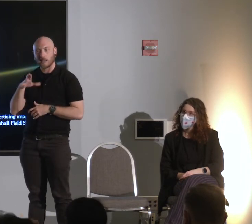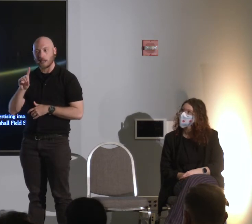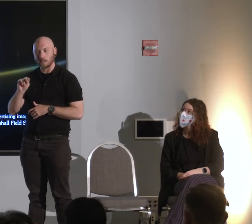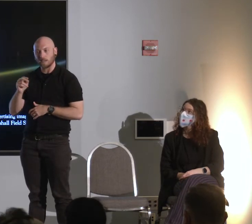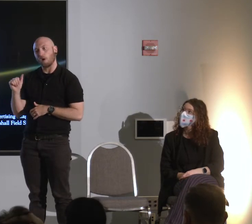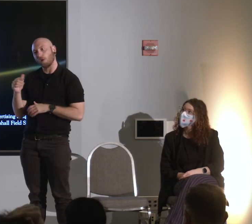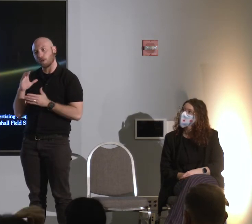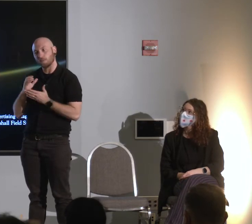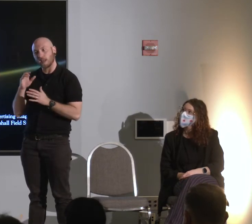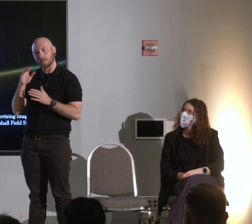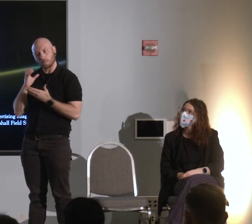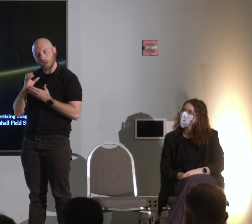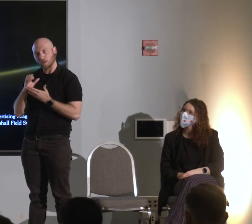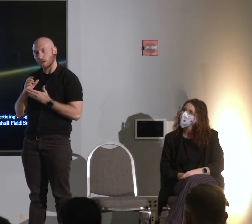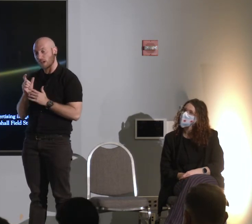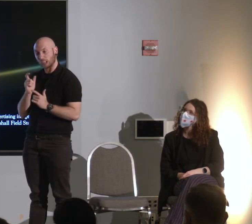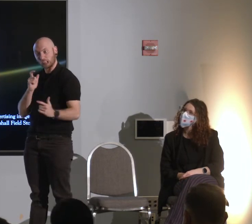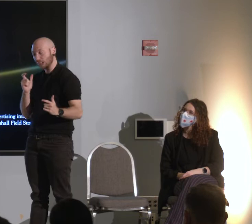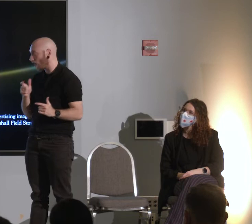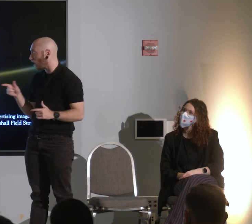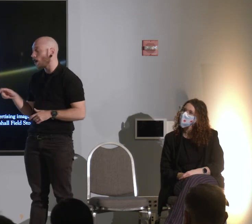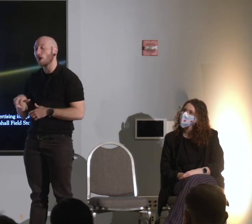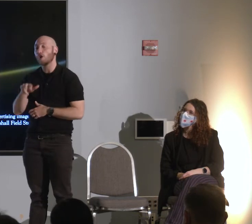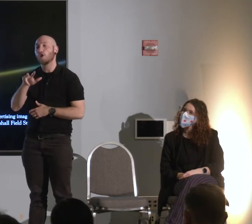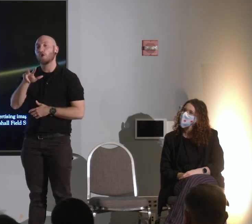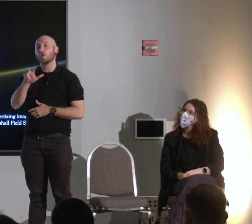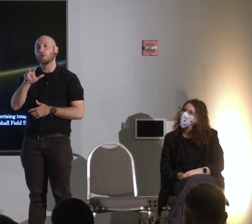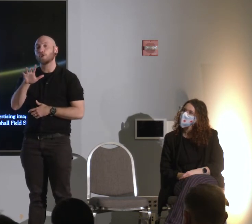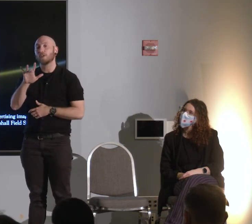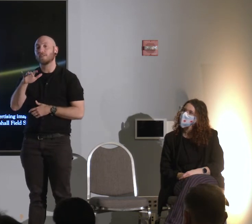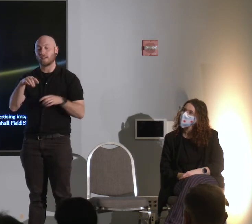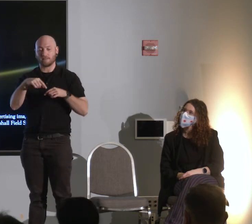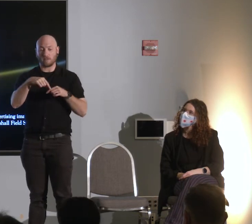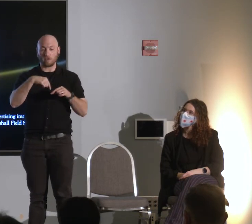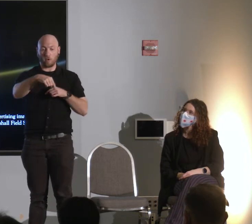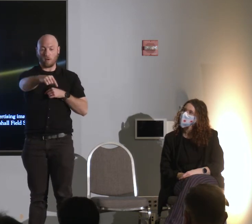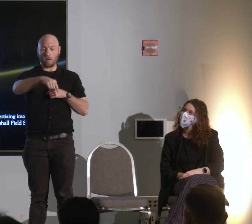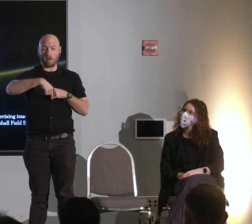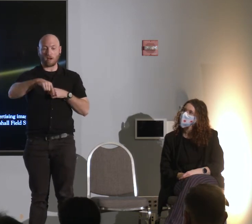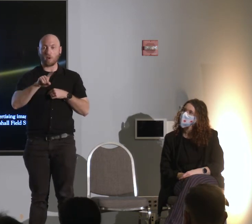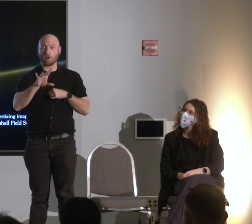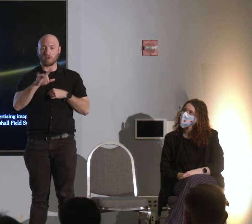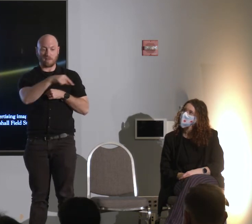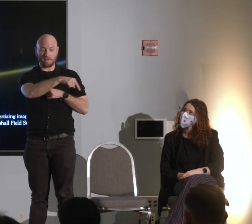The footprint is much larger at 325ft long and 190ft deep, amounting to nearly an acre